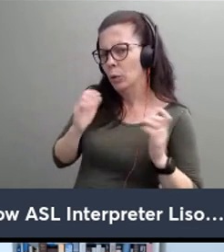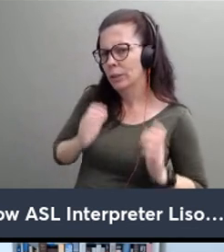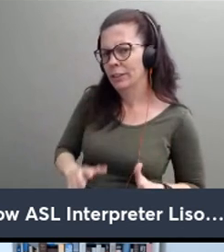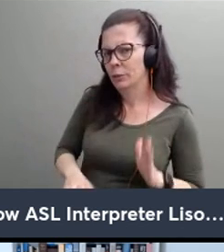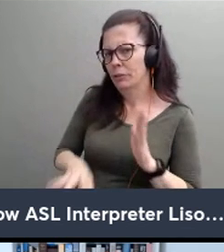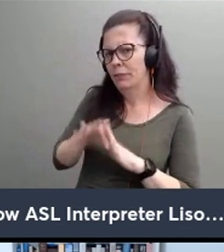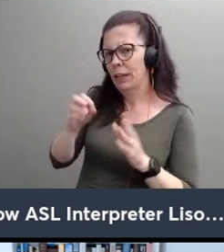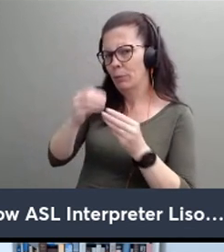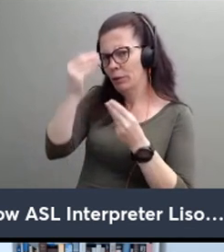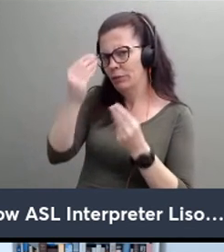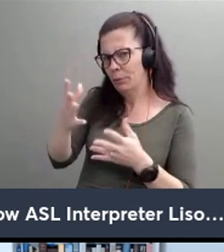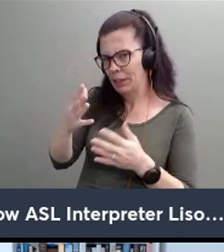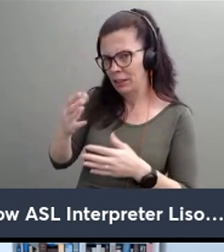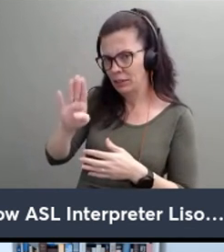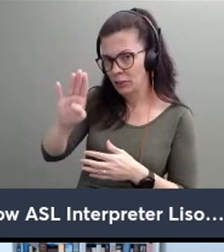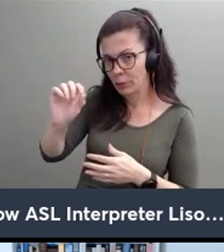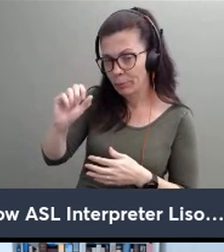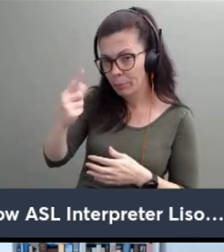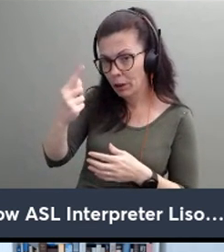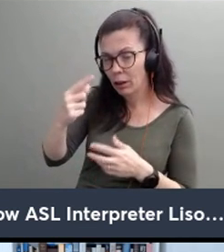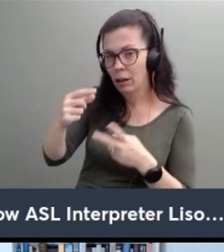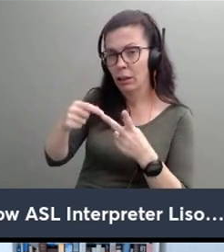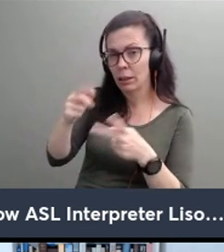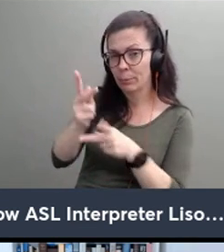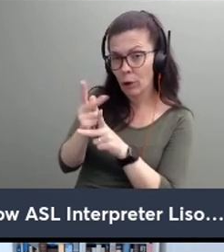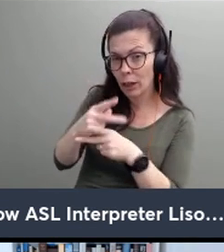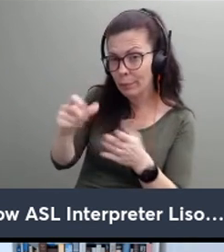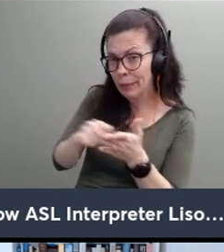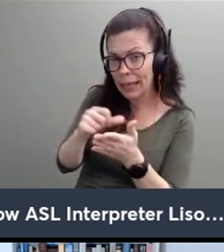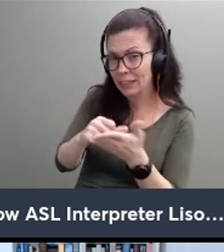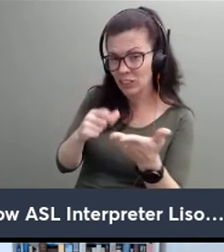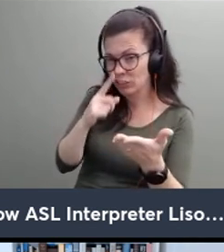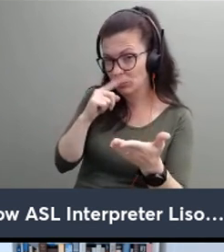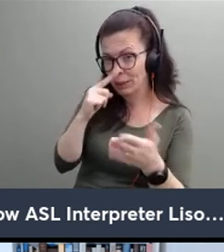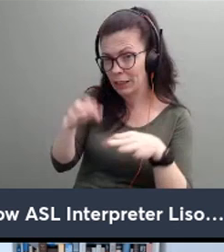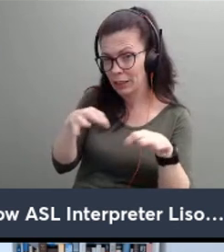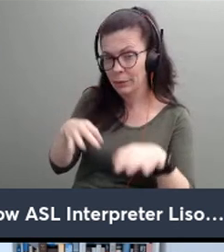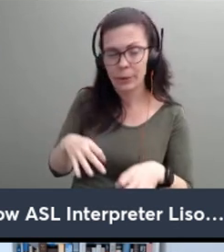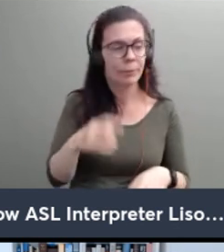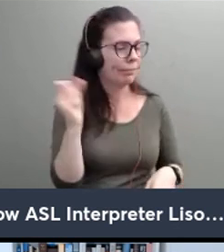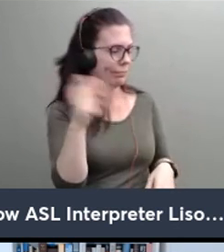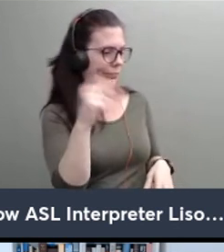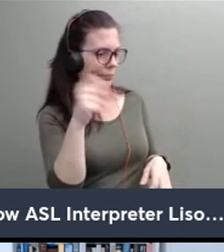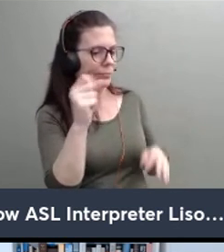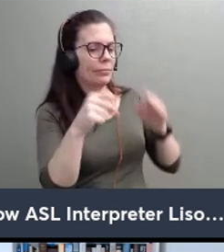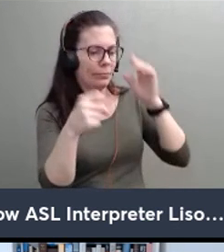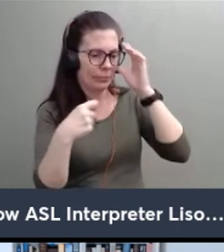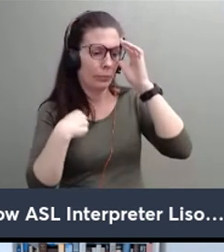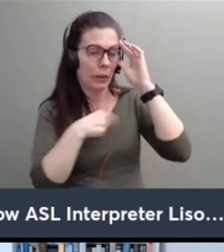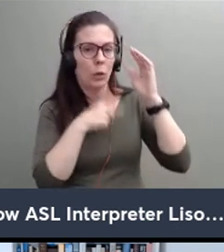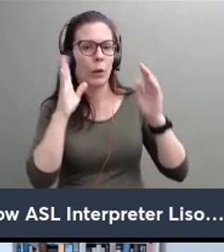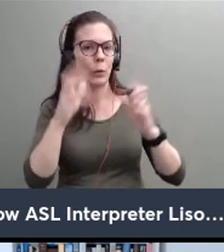Like, do you have blogs, a product page? Can you talk about that? Yep, yep, yep. So we are going to be launching the blog